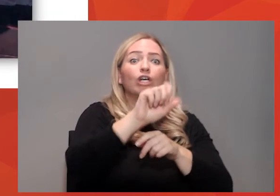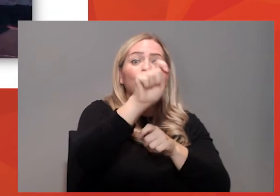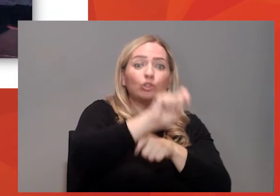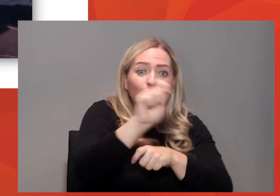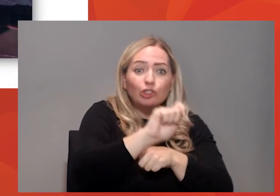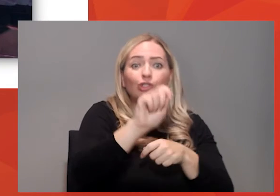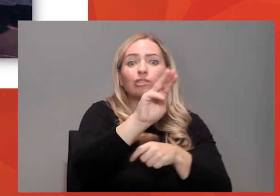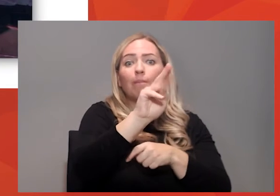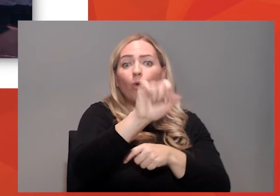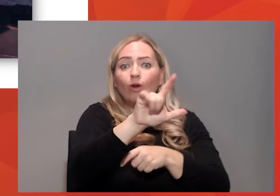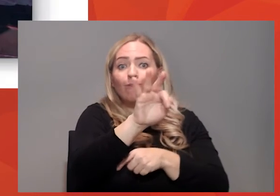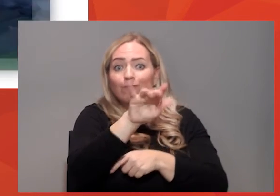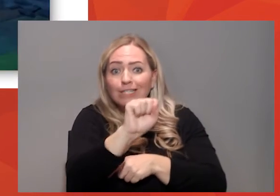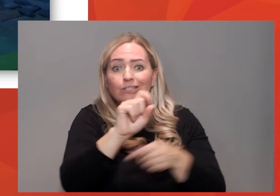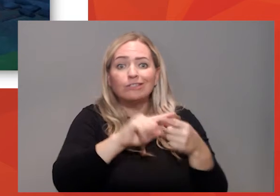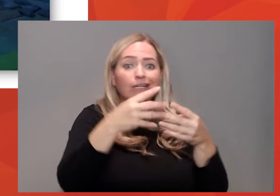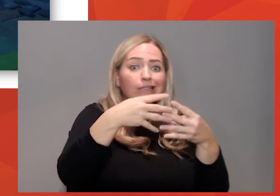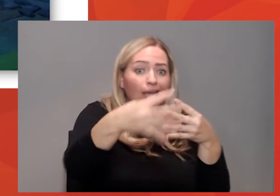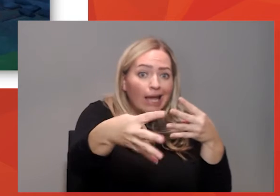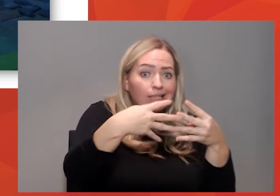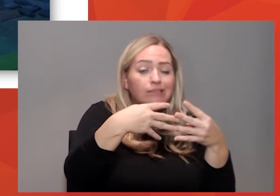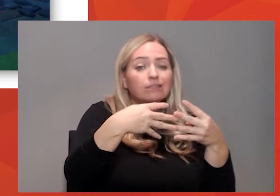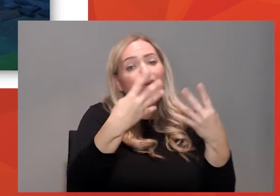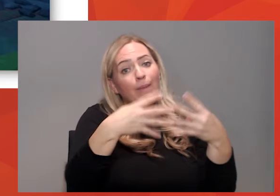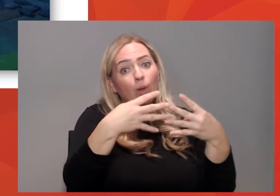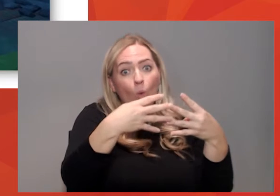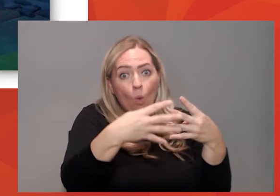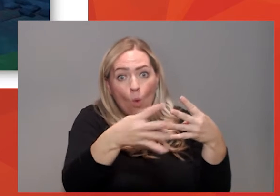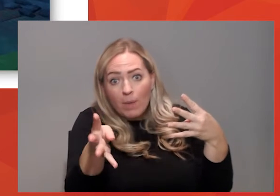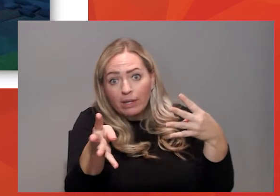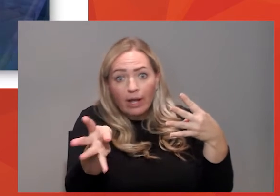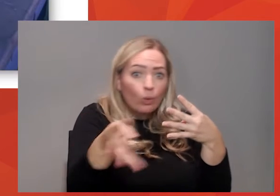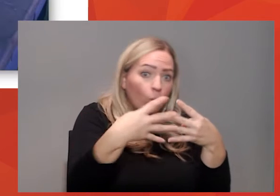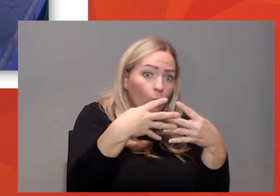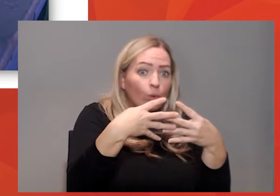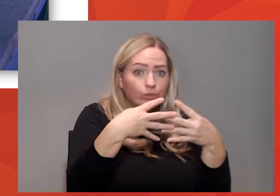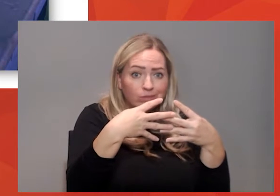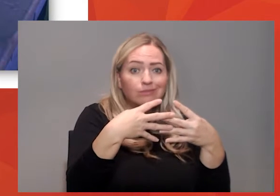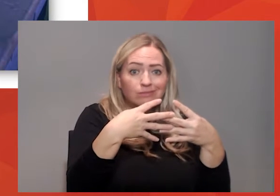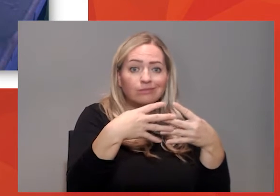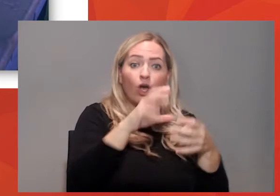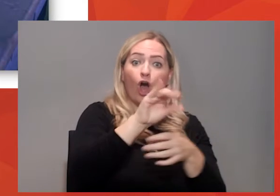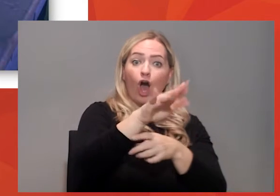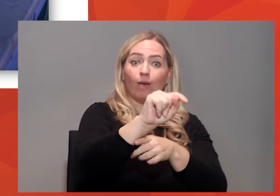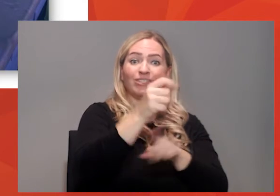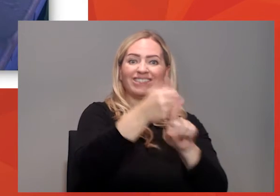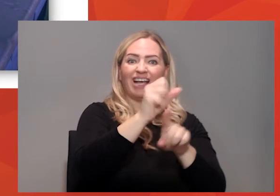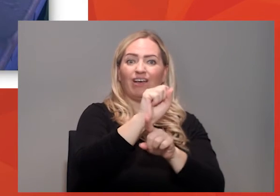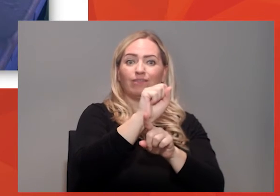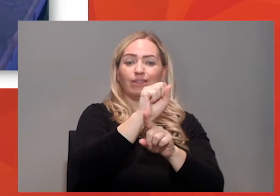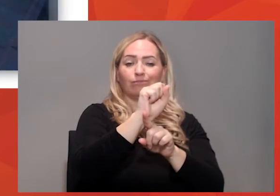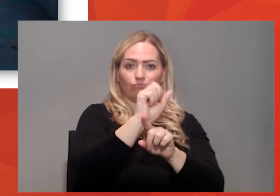switchers, mortal fields, gates when they opened and when they're closed, when the objects were spawned